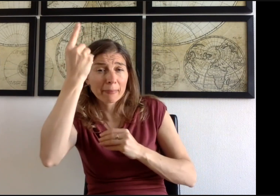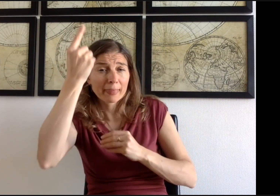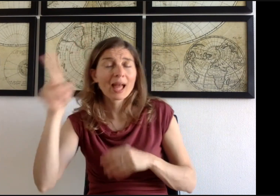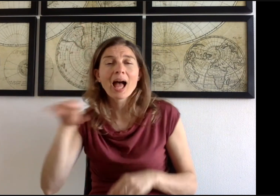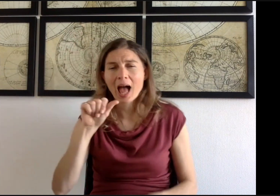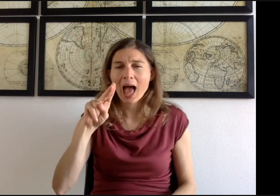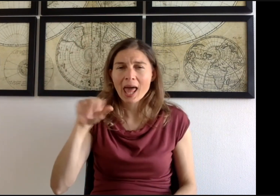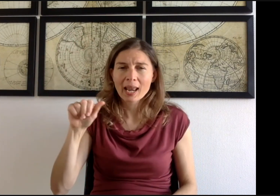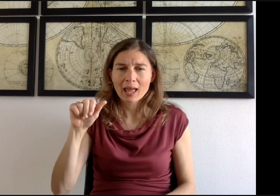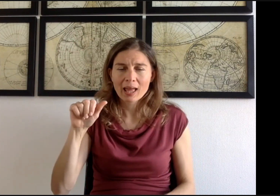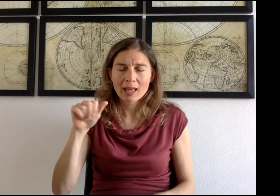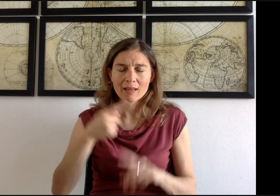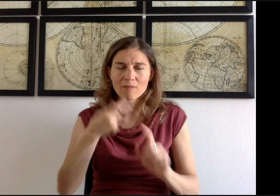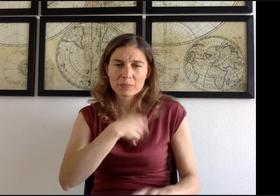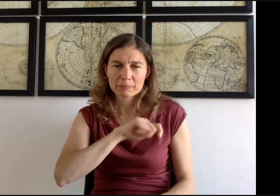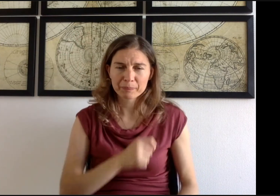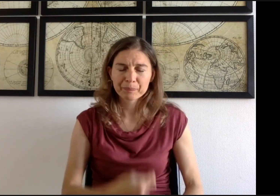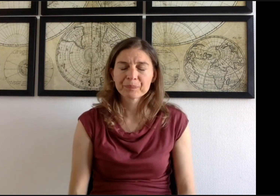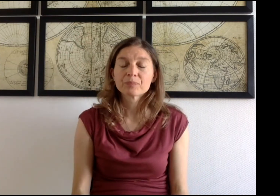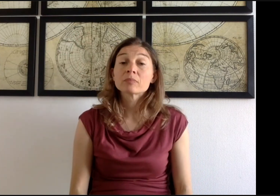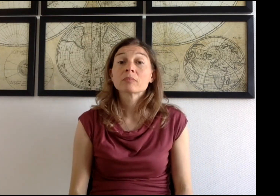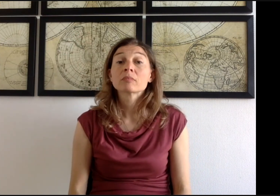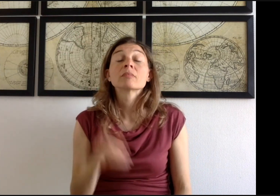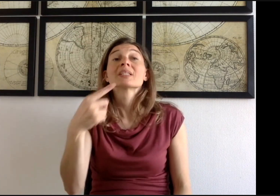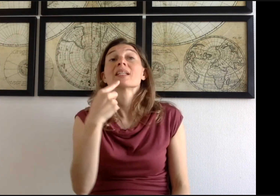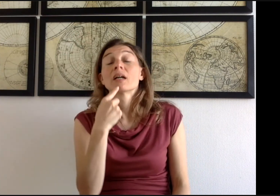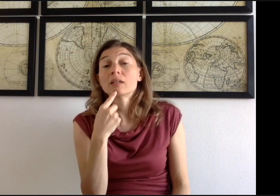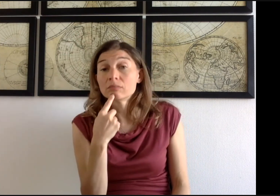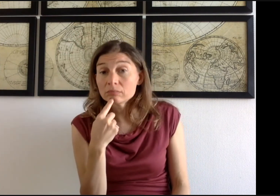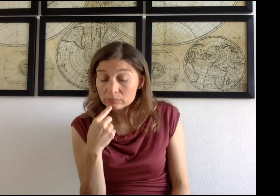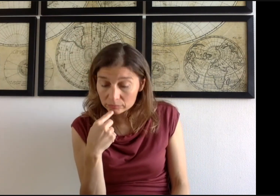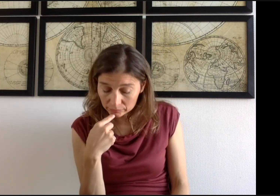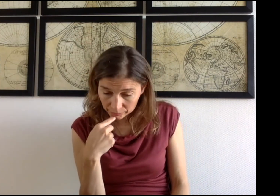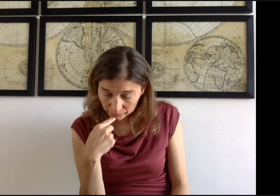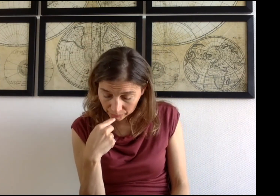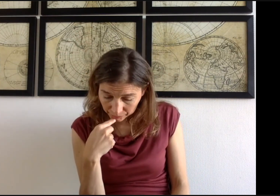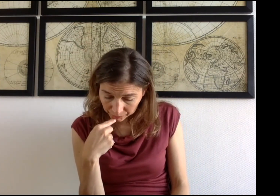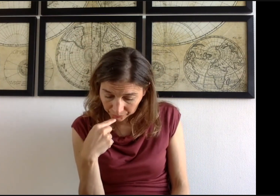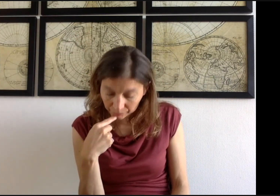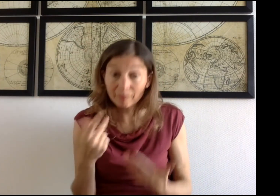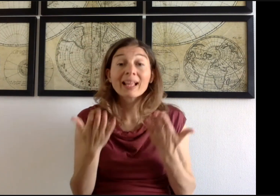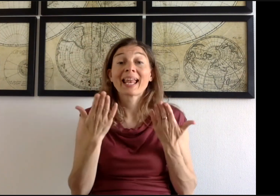In Spain, thanks the what we have now is the possibility